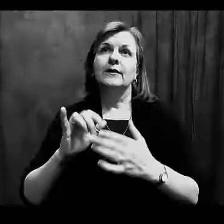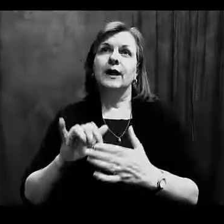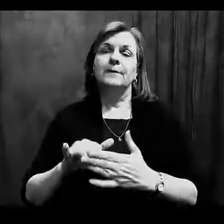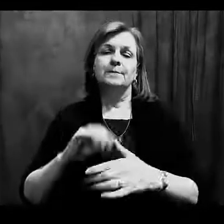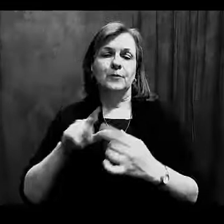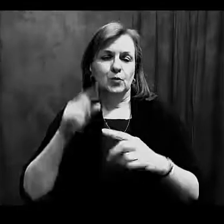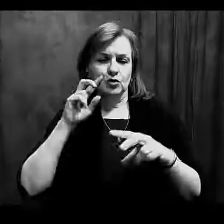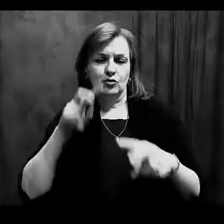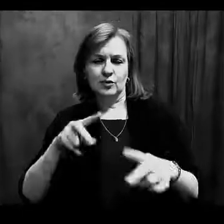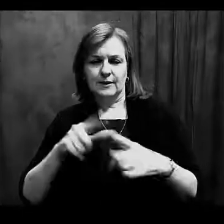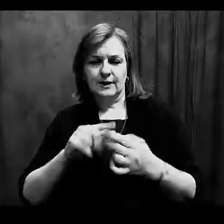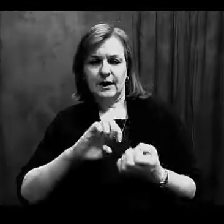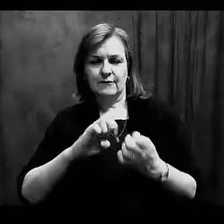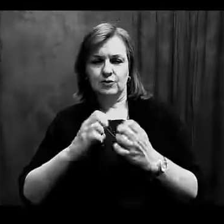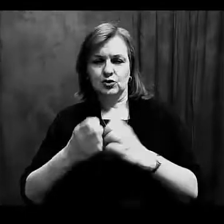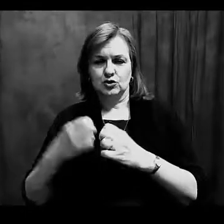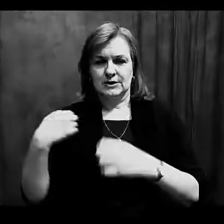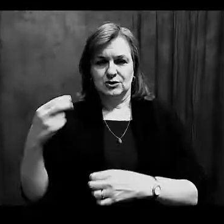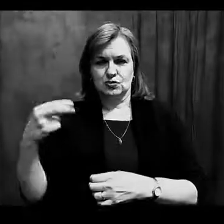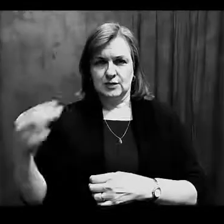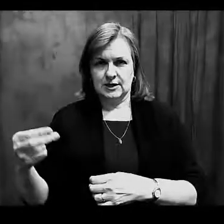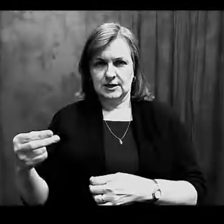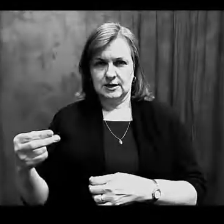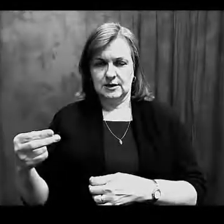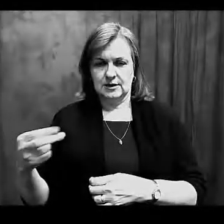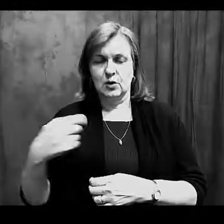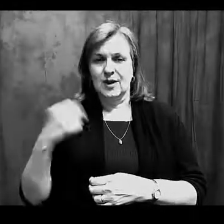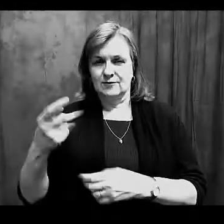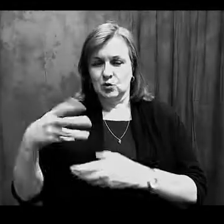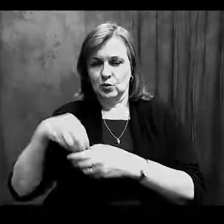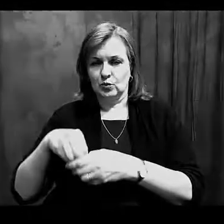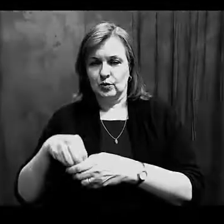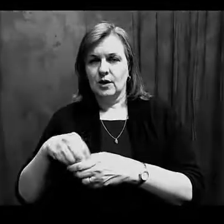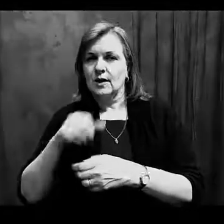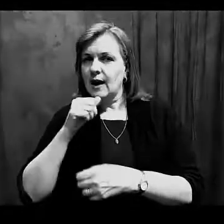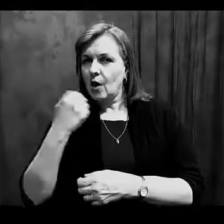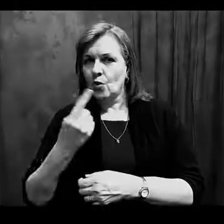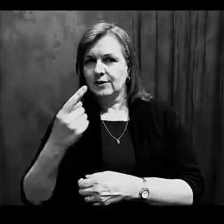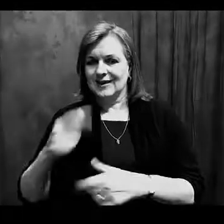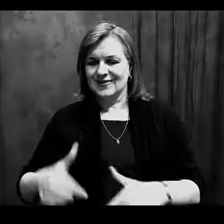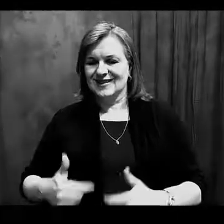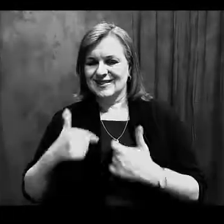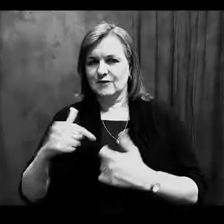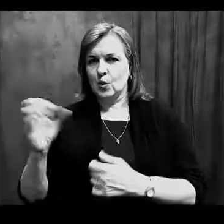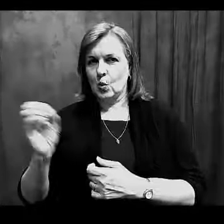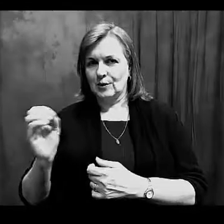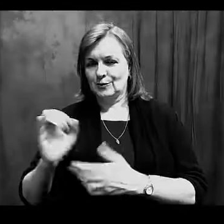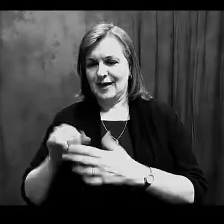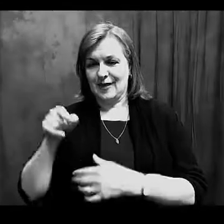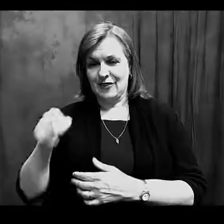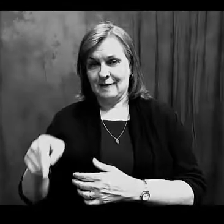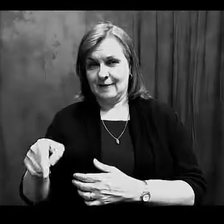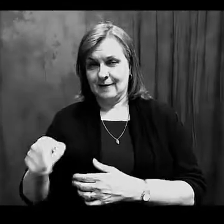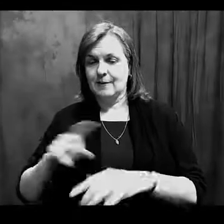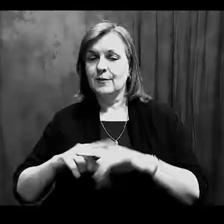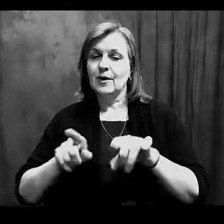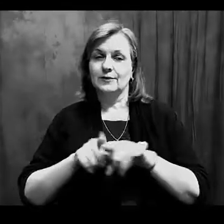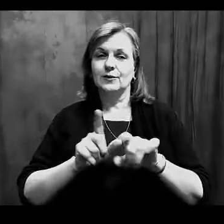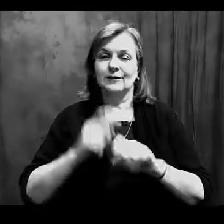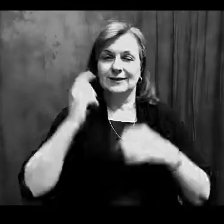evolutionary histories we are not only considering the organisms -- living organisms -- that are present but we also